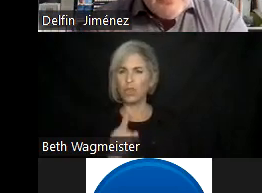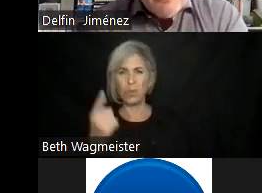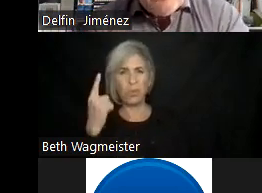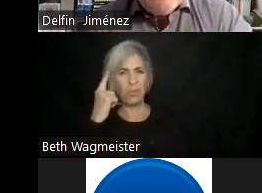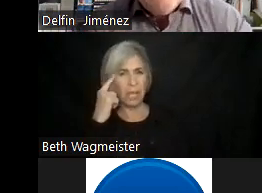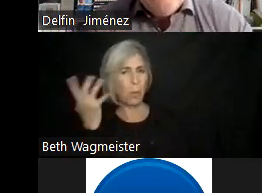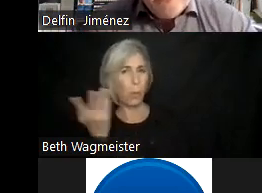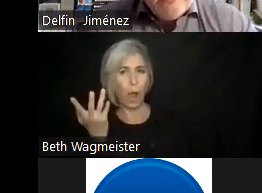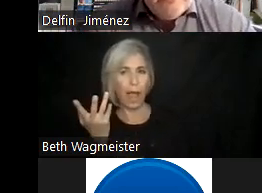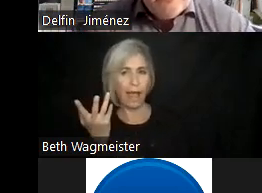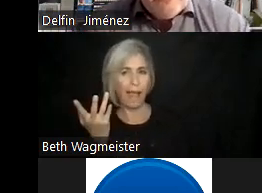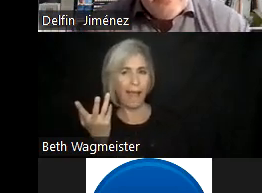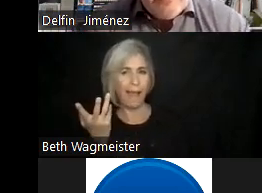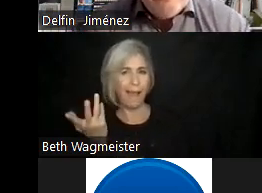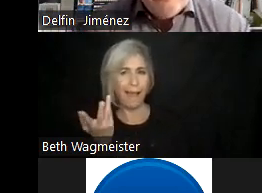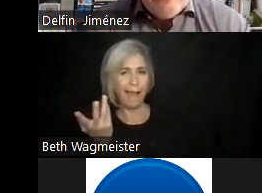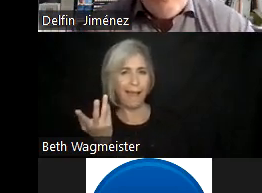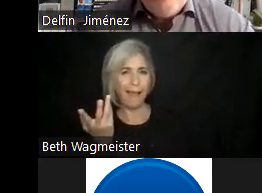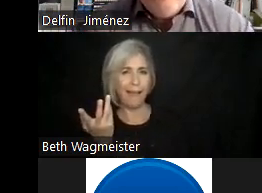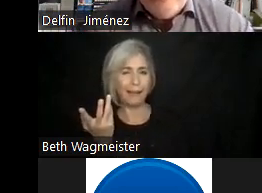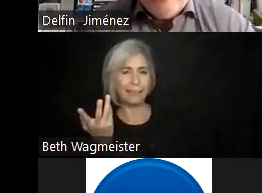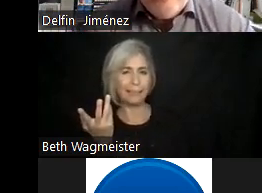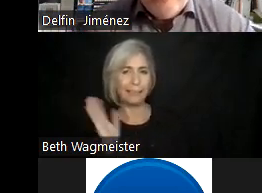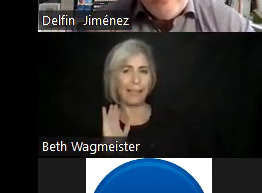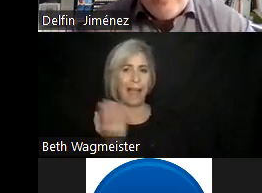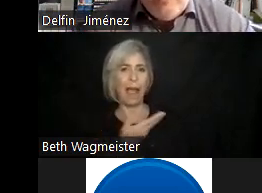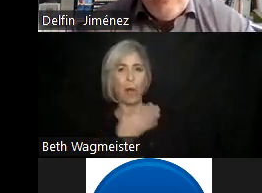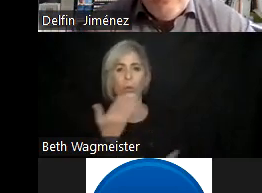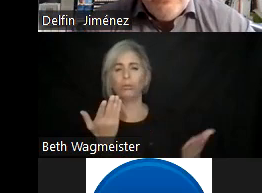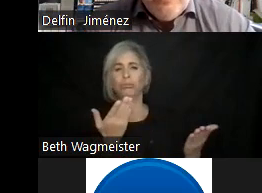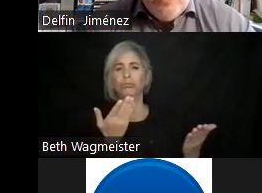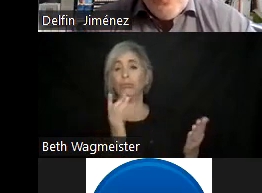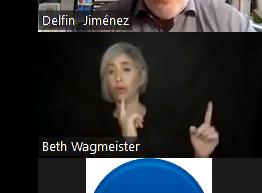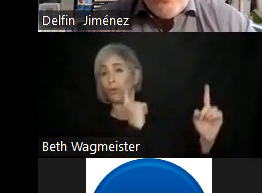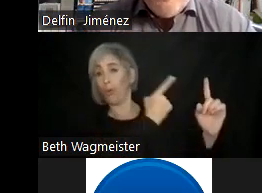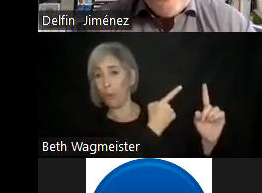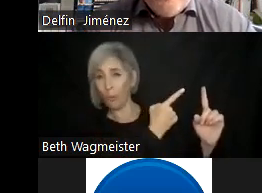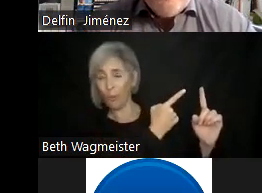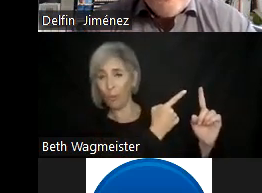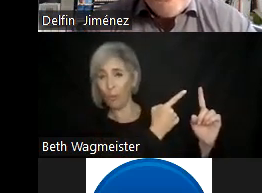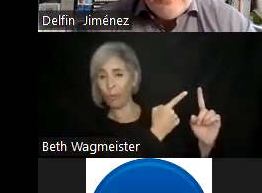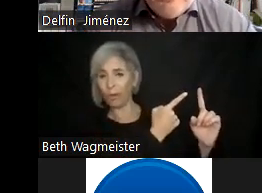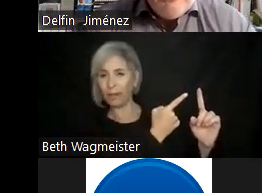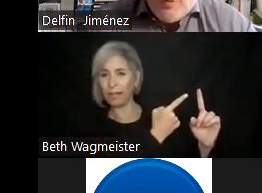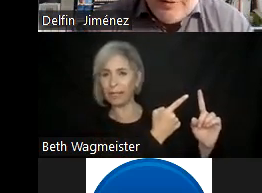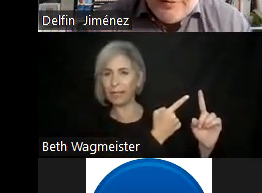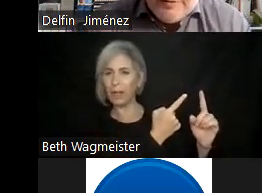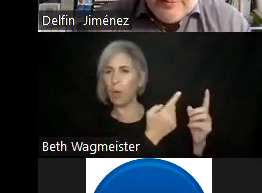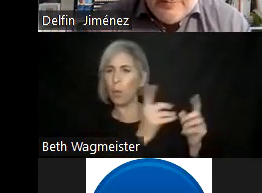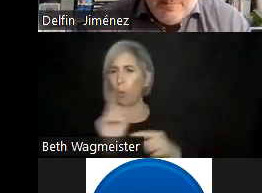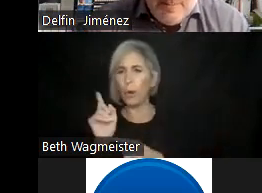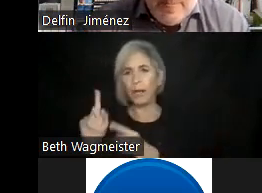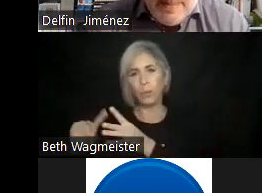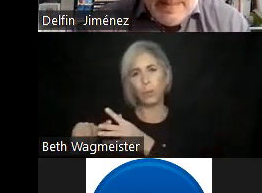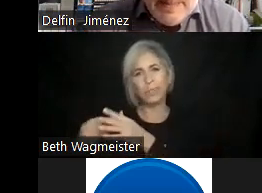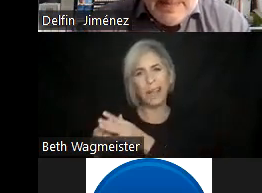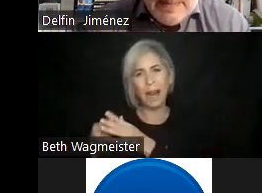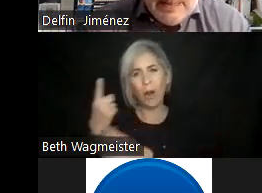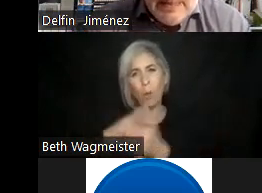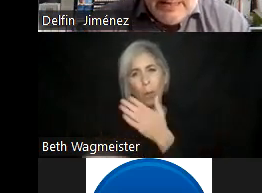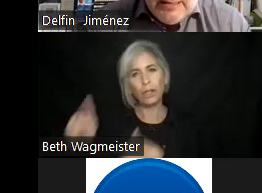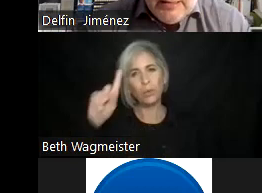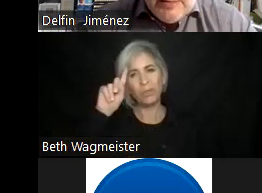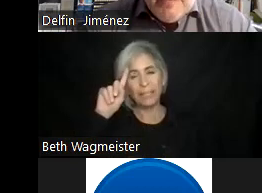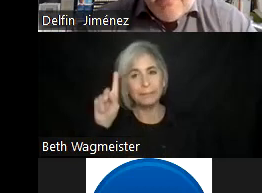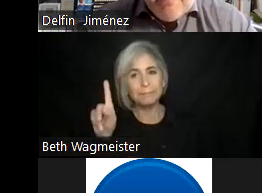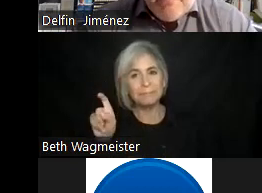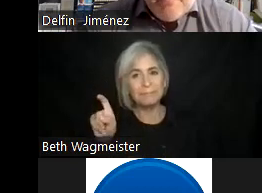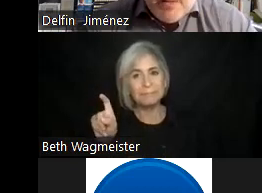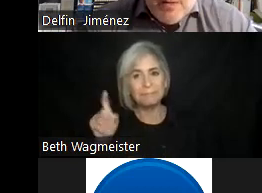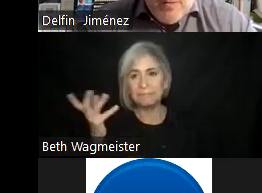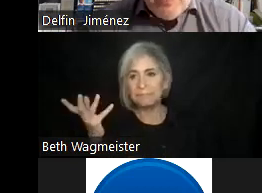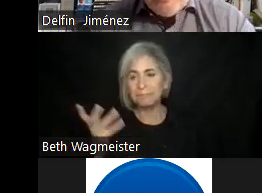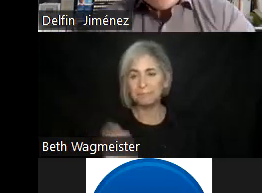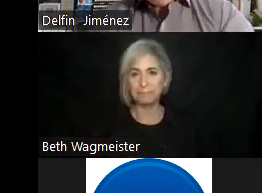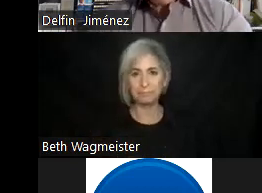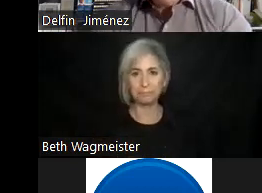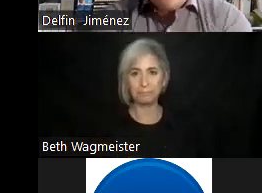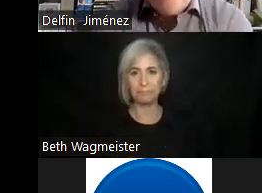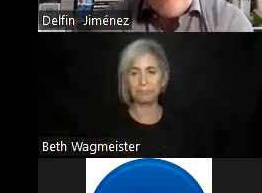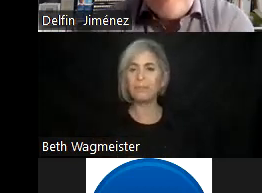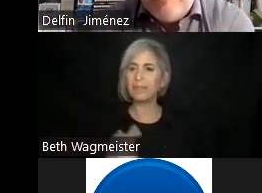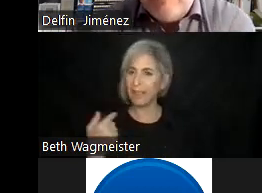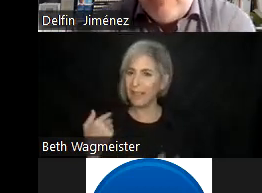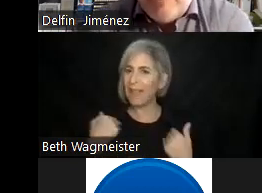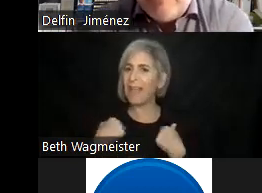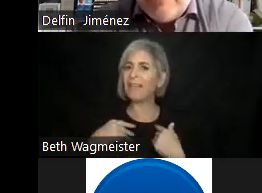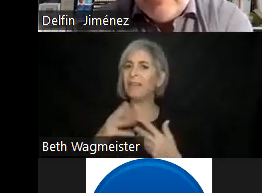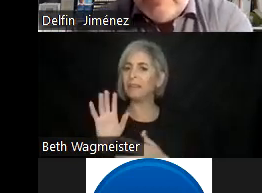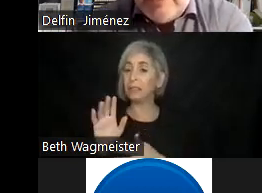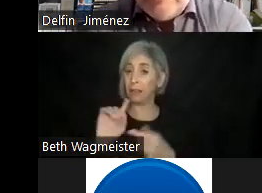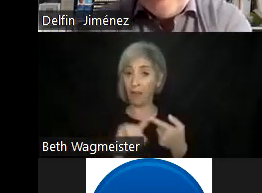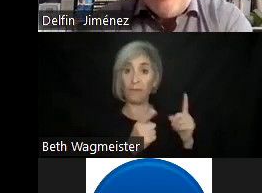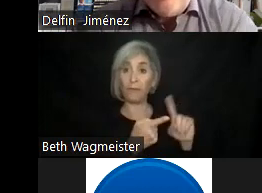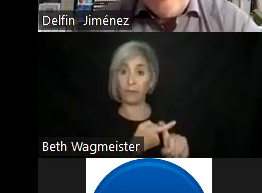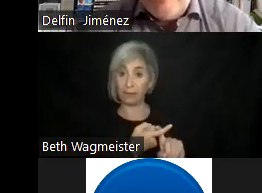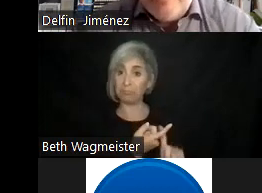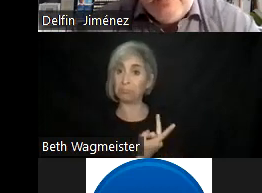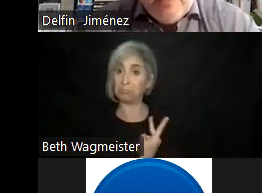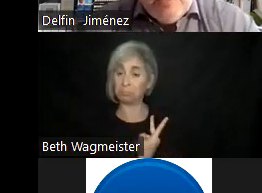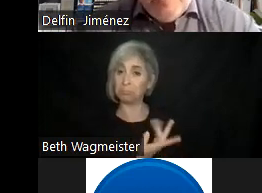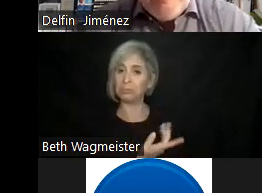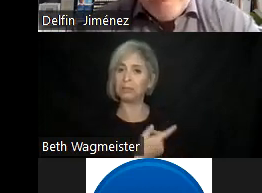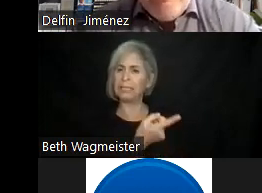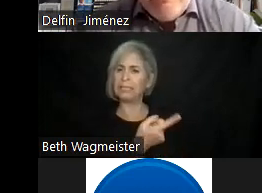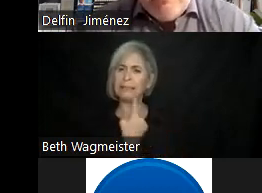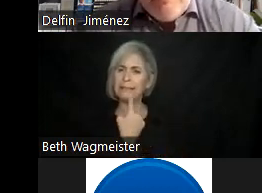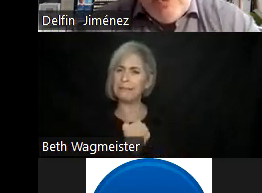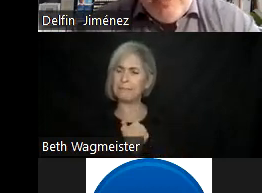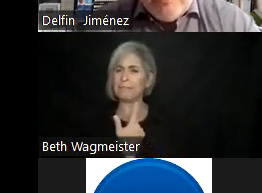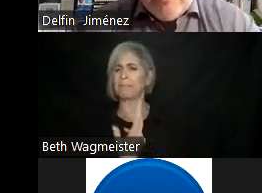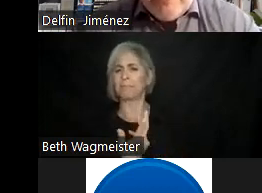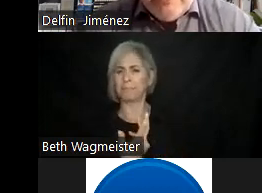is our goal? Or is the starting point? Well, I have a friend that he said, hmmm, the project that